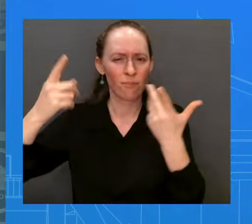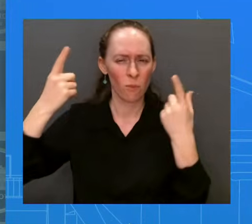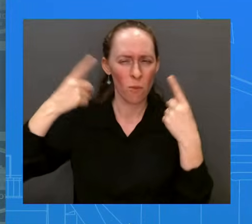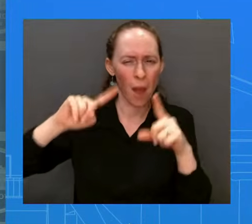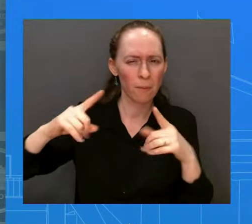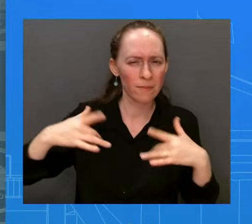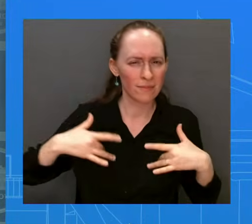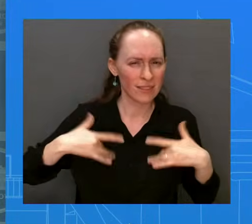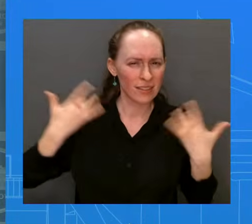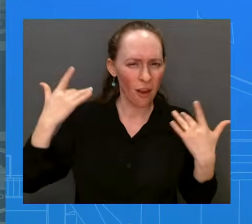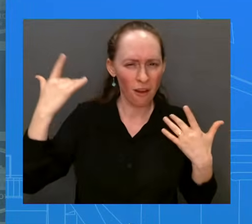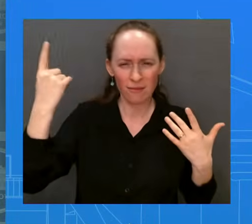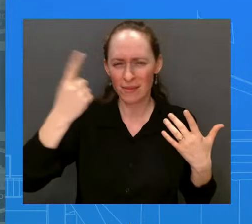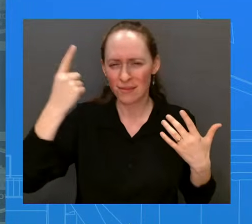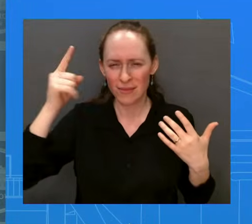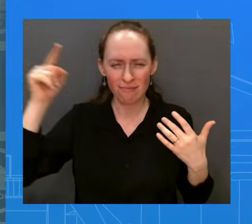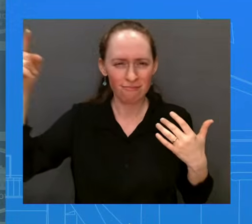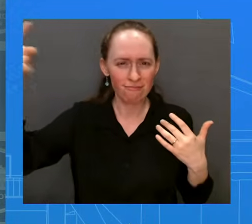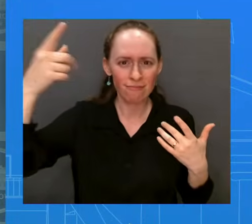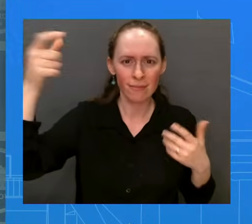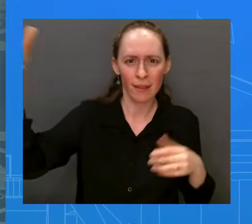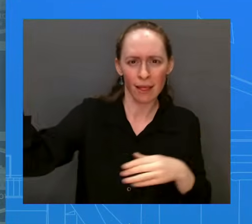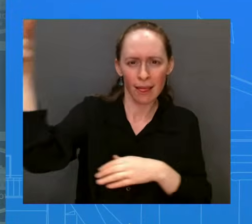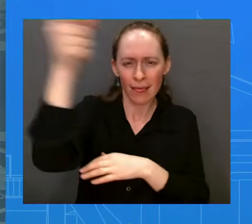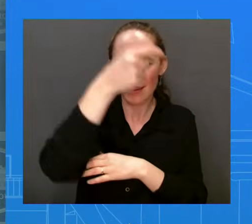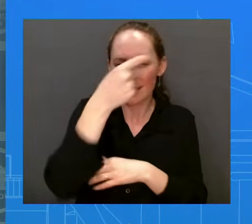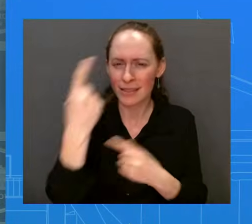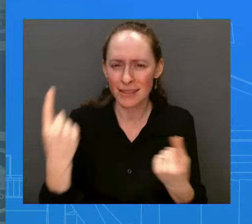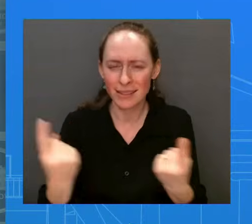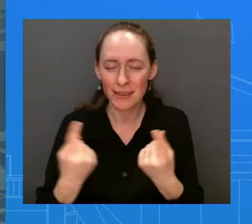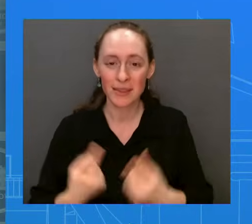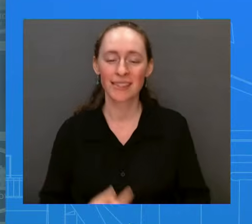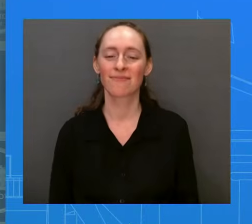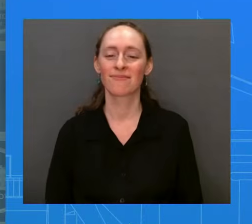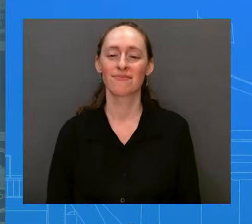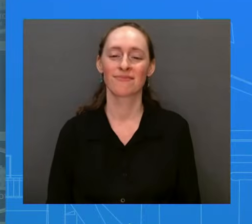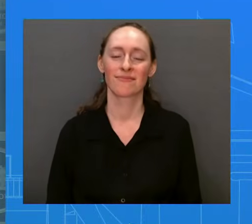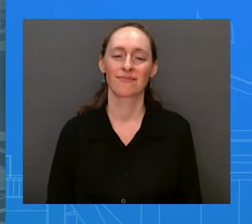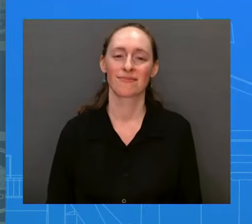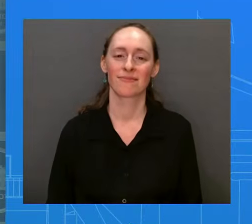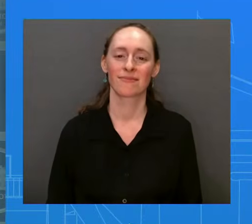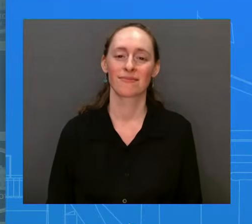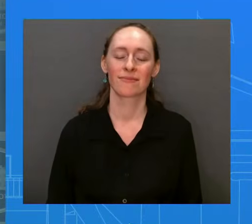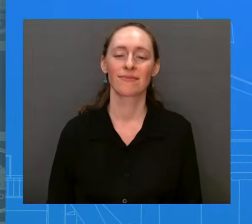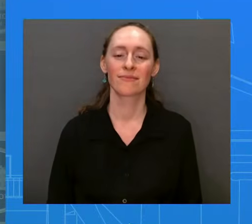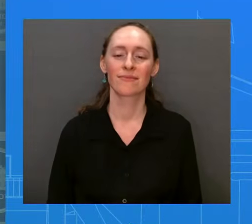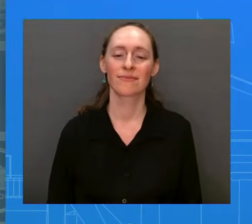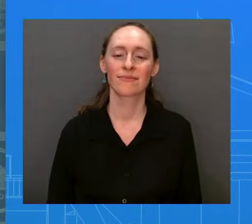he directed the U.S. Intelligence Community to do a broad assessment of Chinese intelligence capabilities and to ensure --